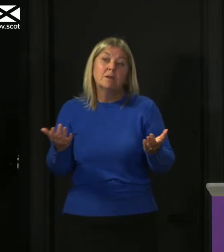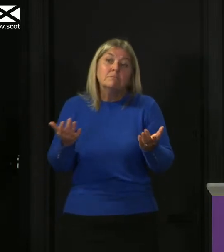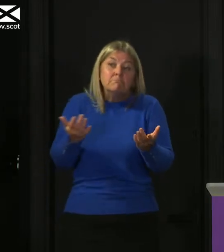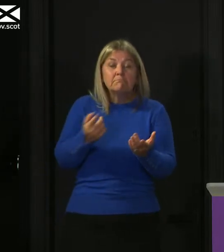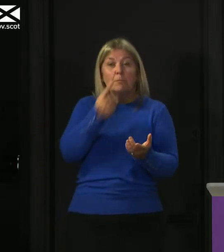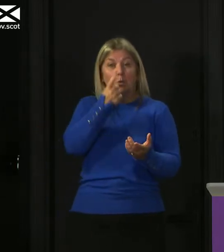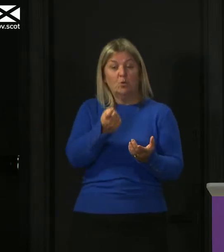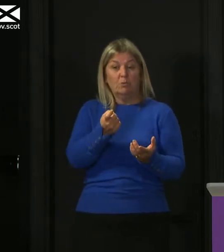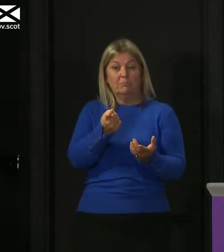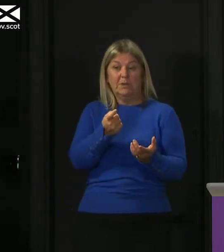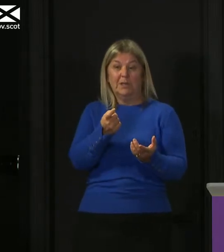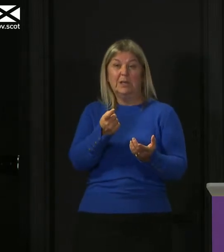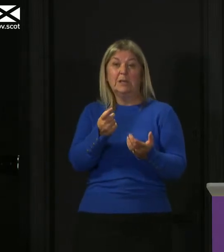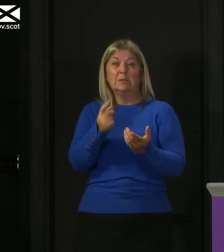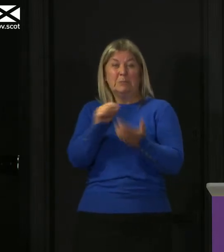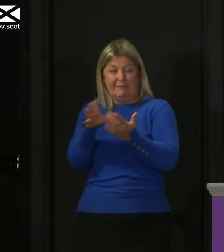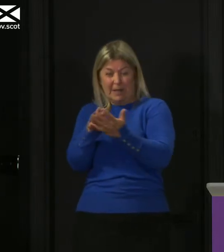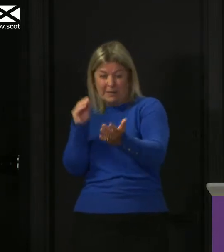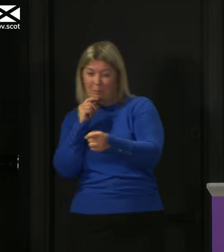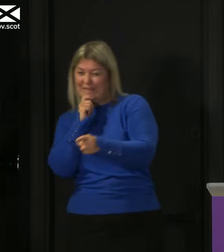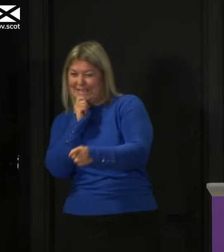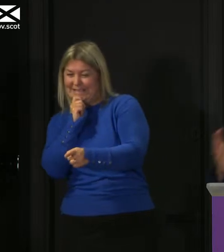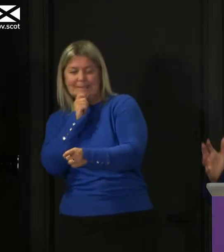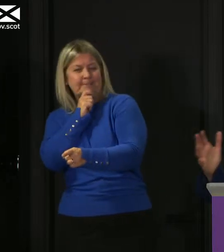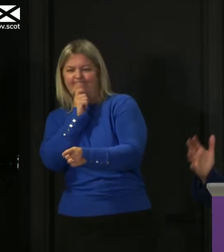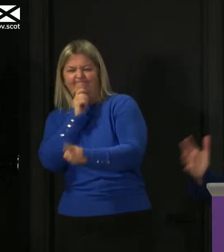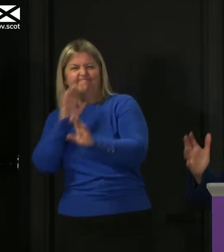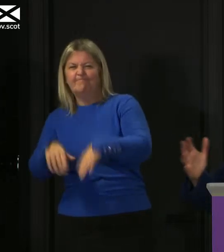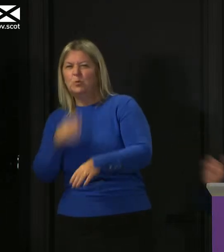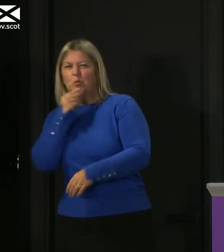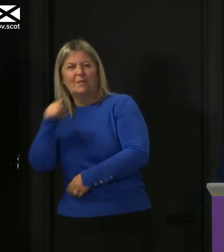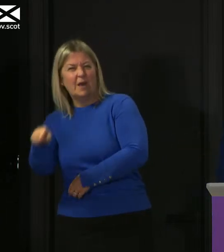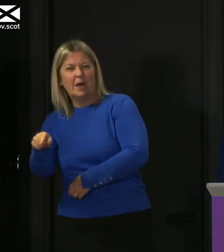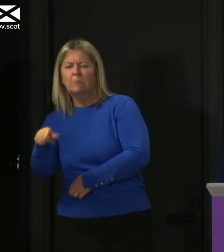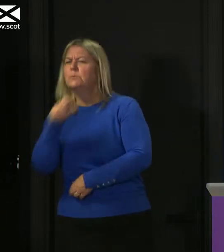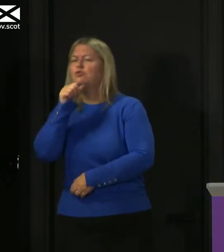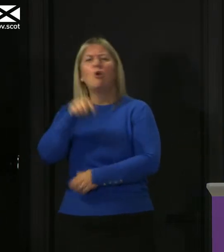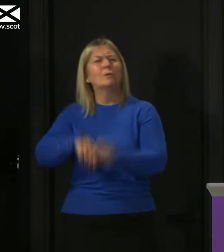things are not included and it's not something that is anything like the lockdown that we had